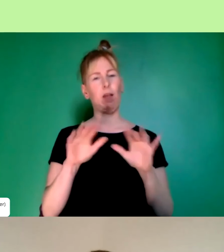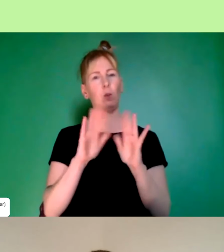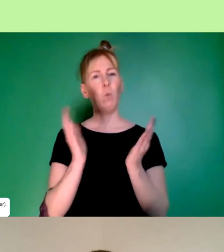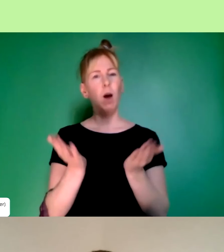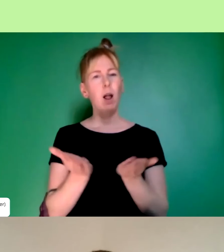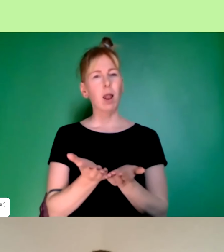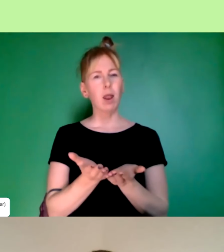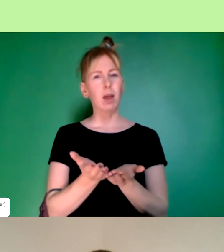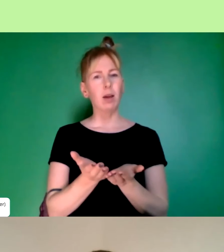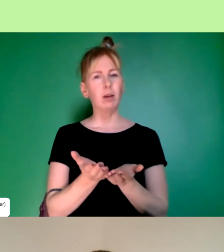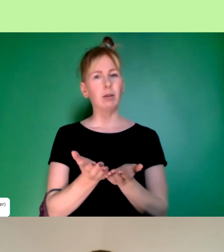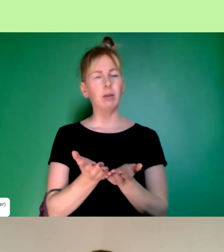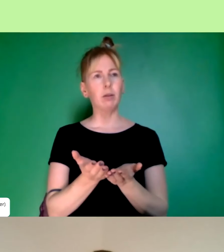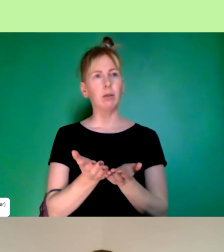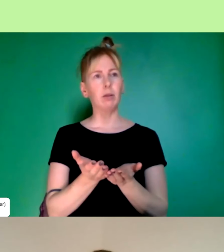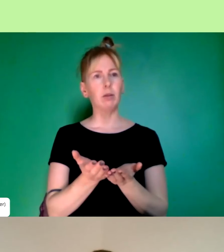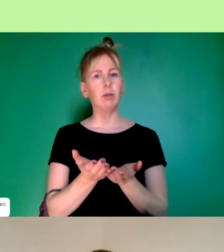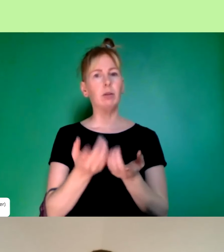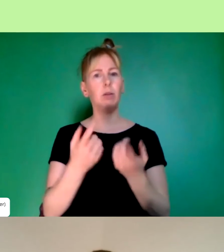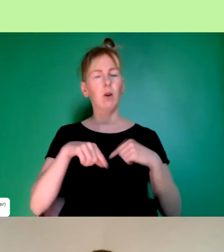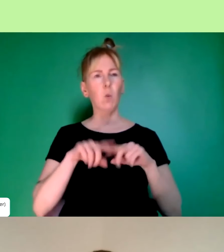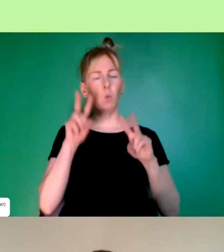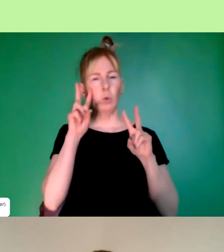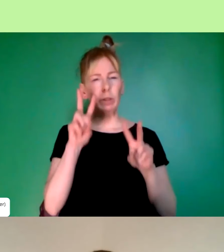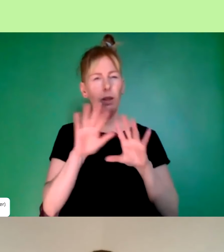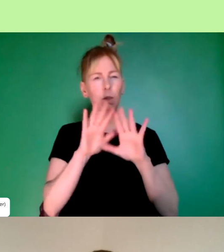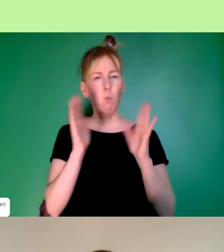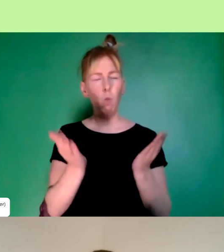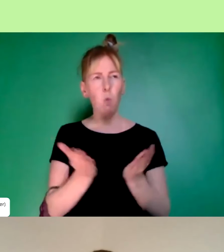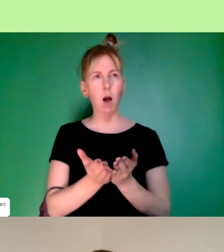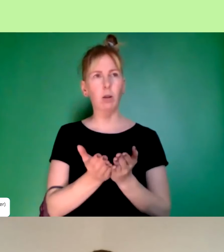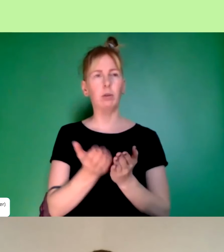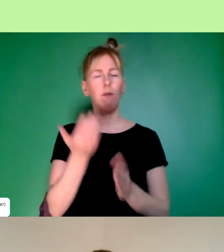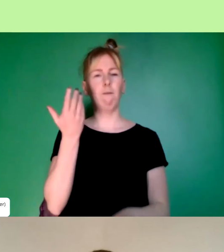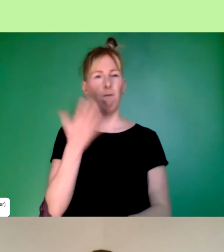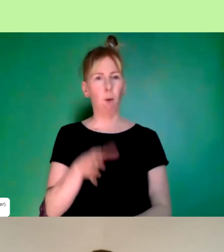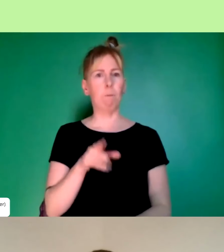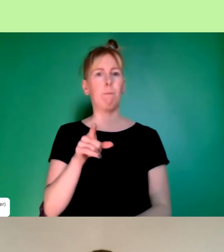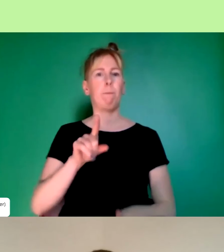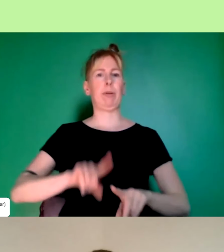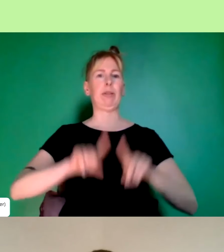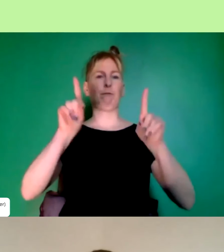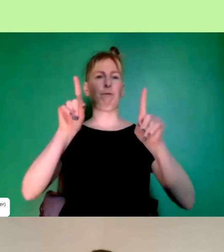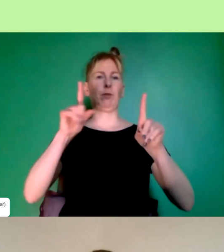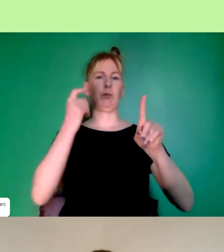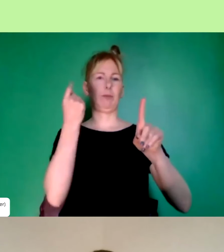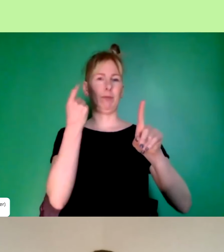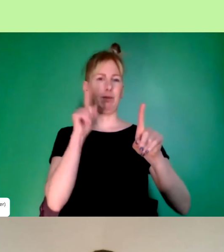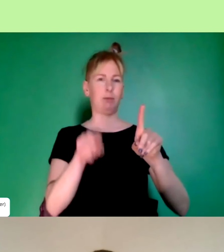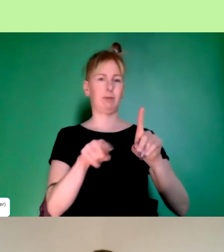perceivable and differences, what creates the world. So it's like, if you put your hand on